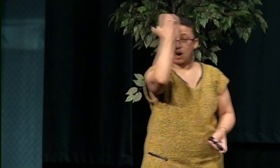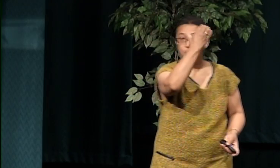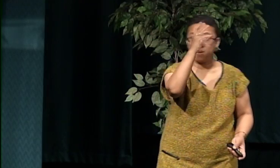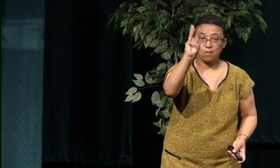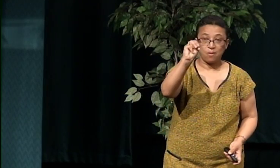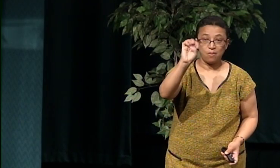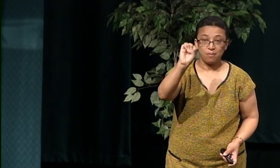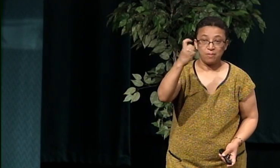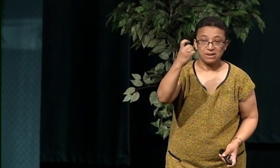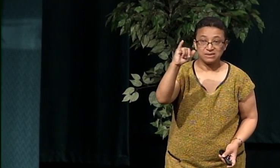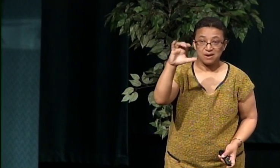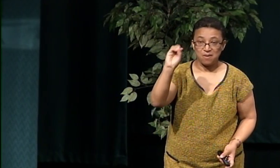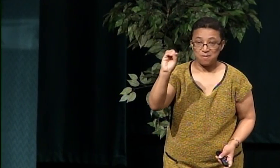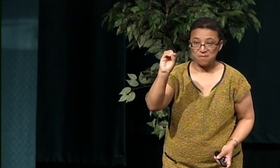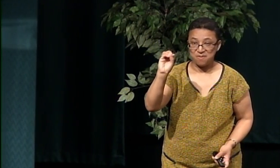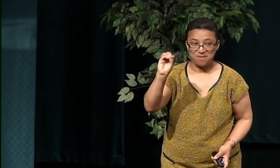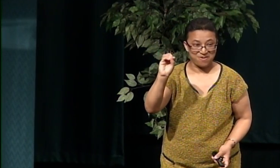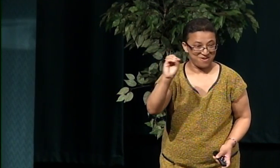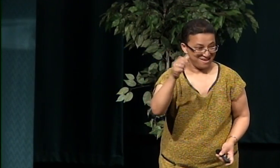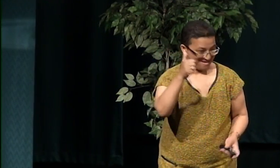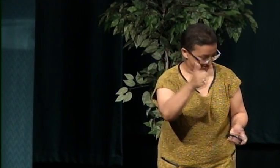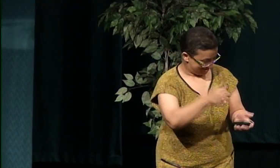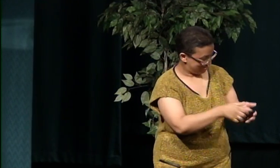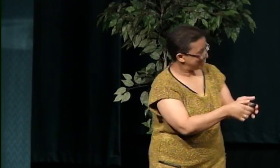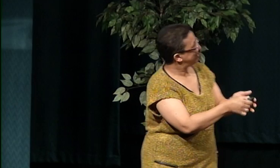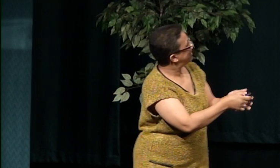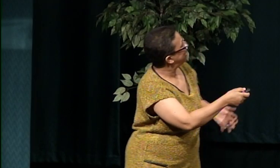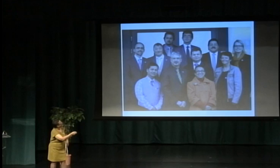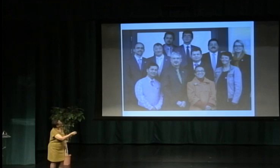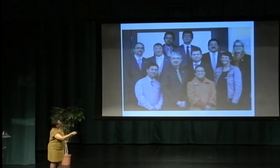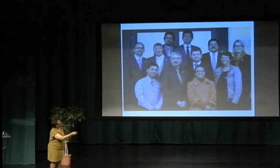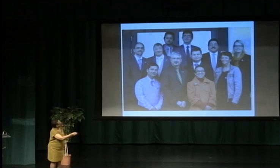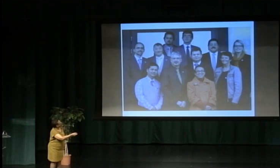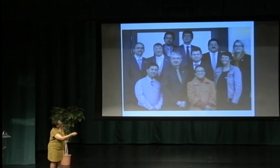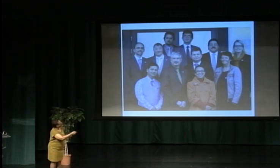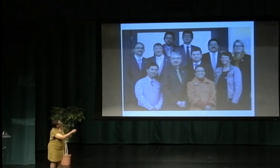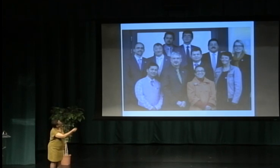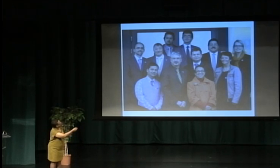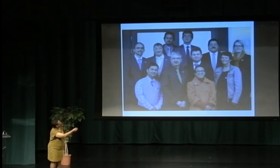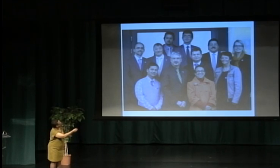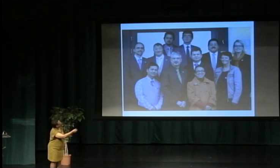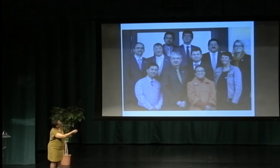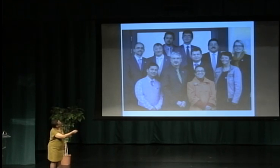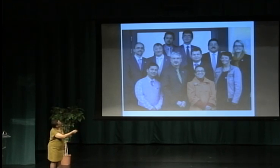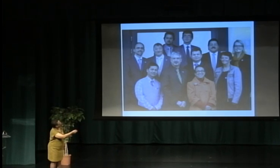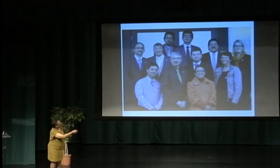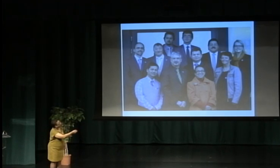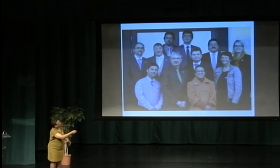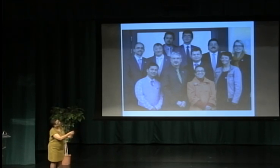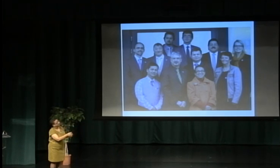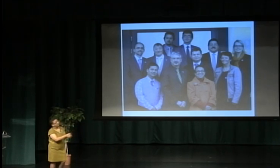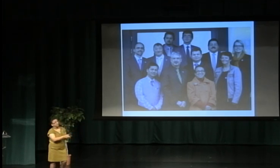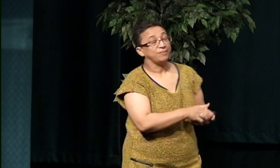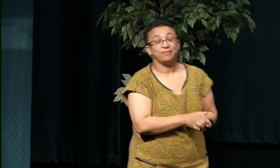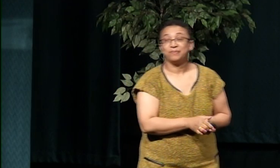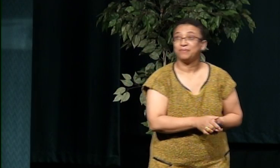Mexico.